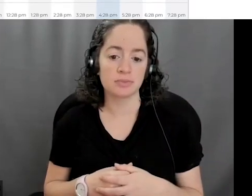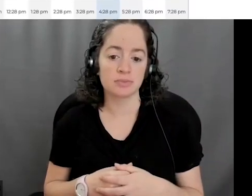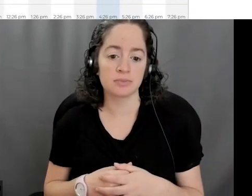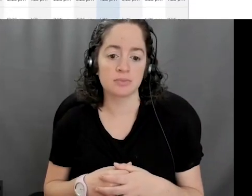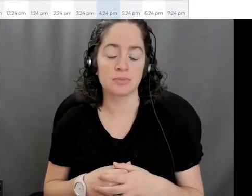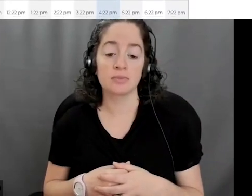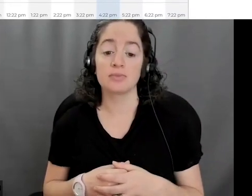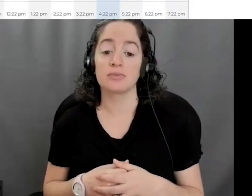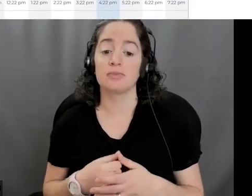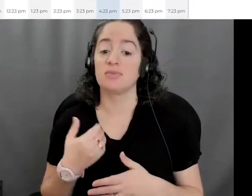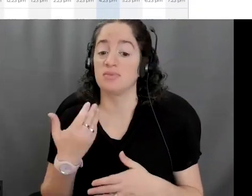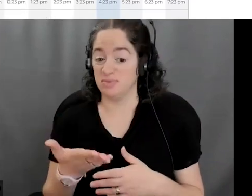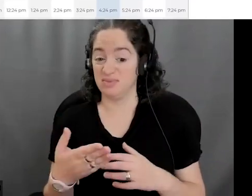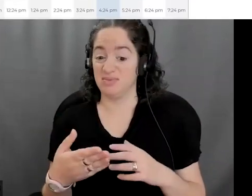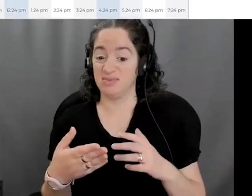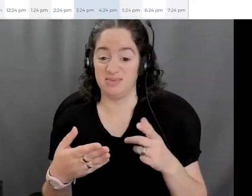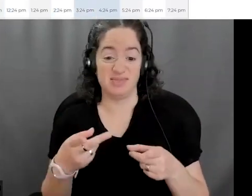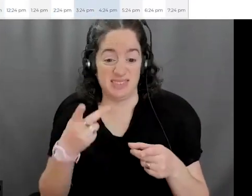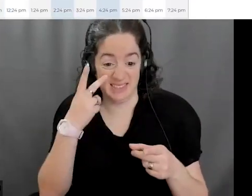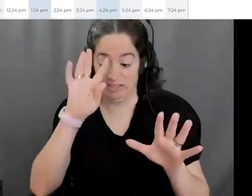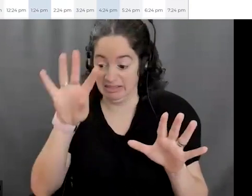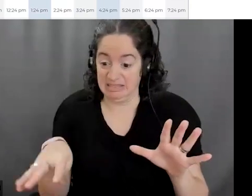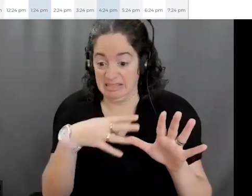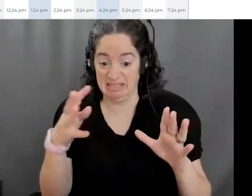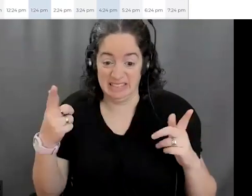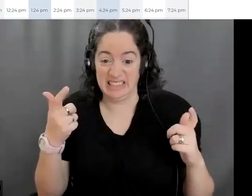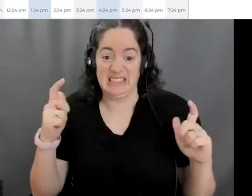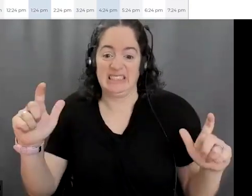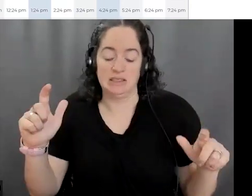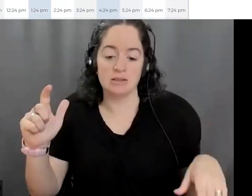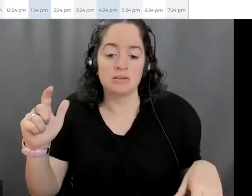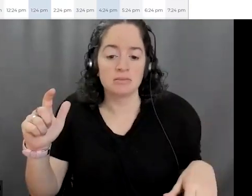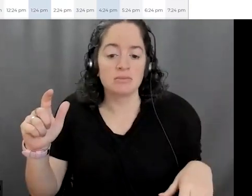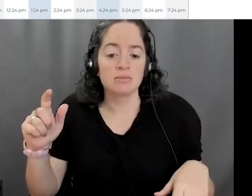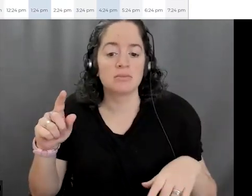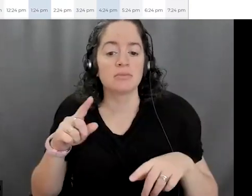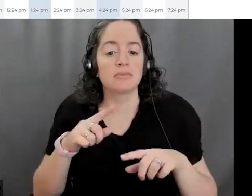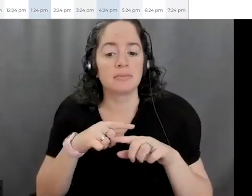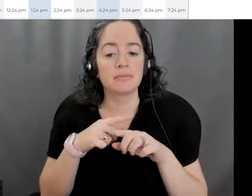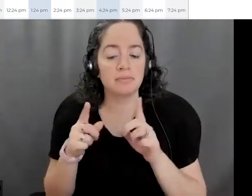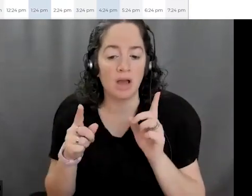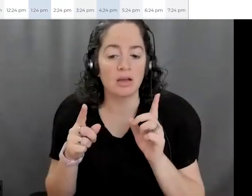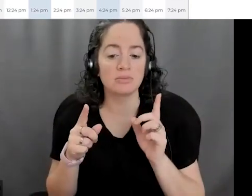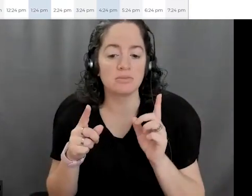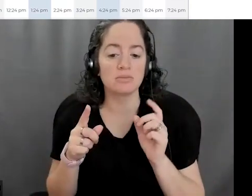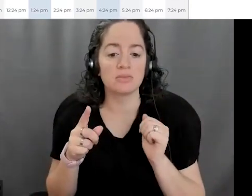In our table, they're quite large, but we've added a tracker that will track your mouse position.